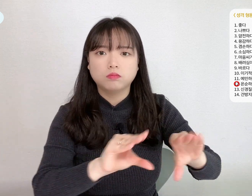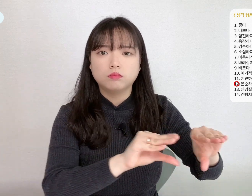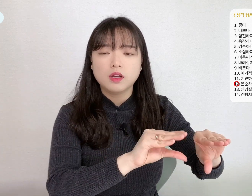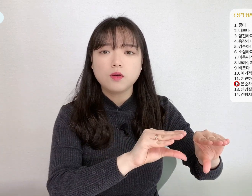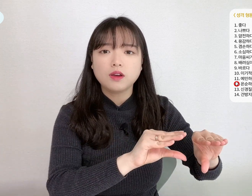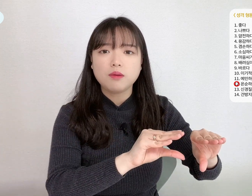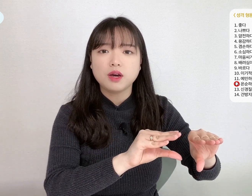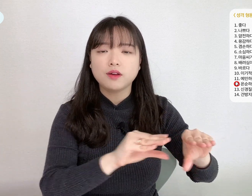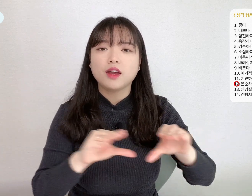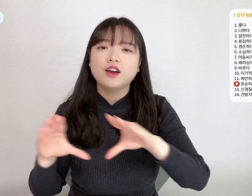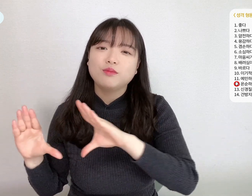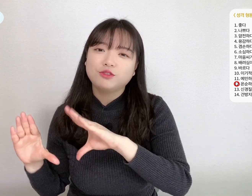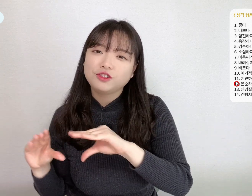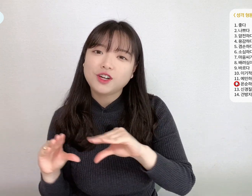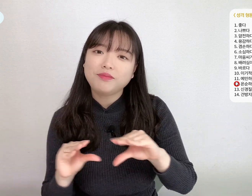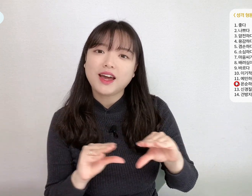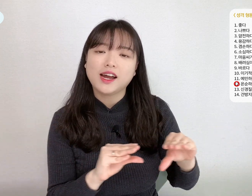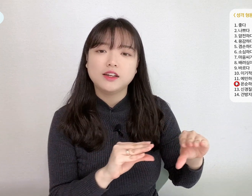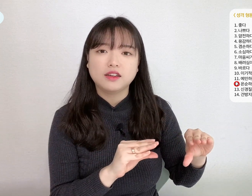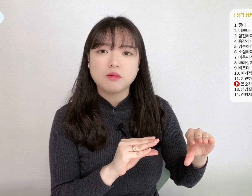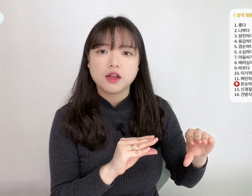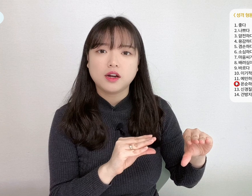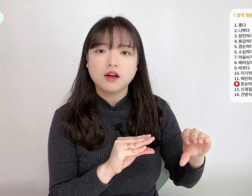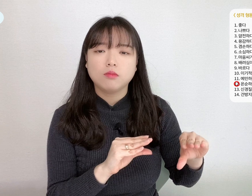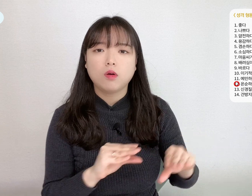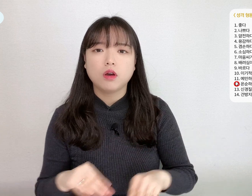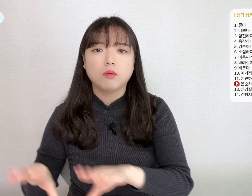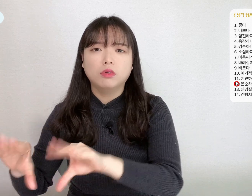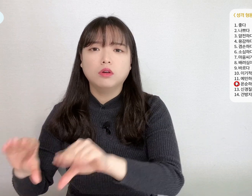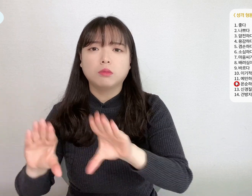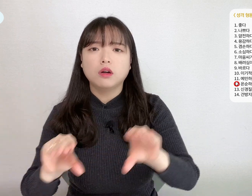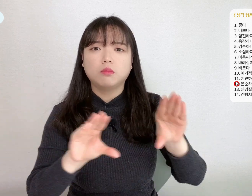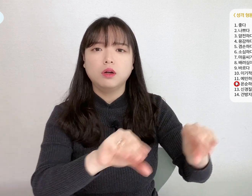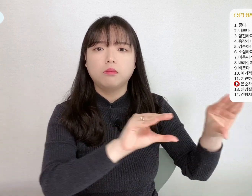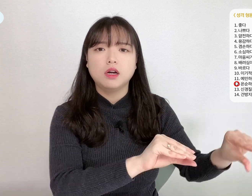it just feels like this. When we do it, say it's soft